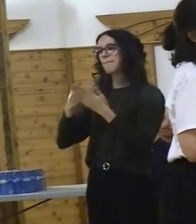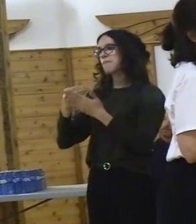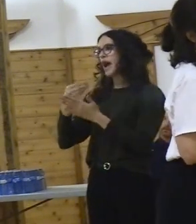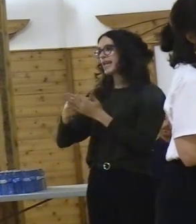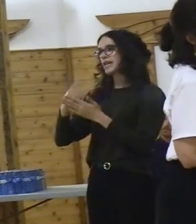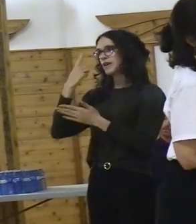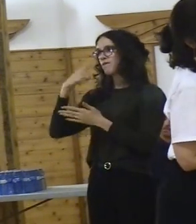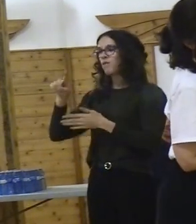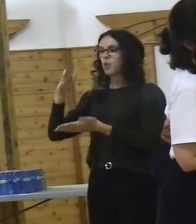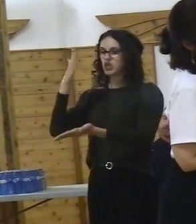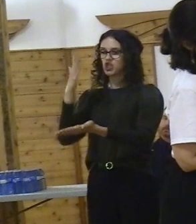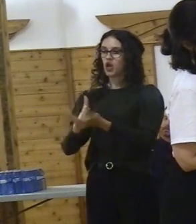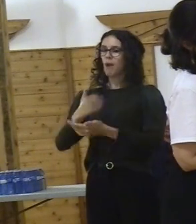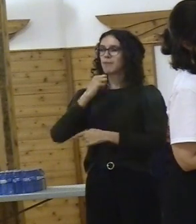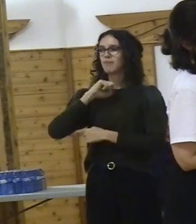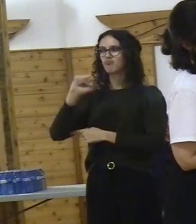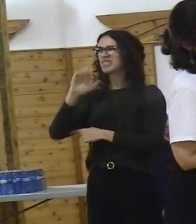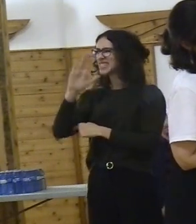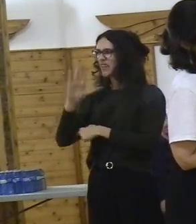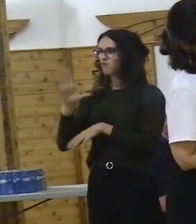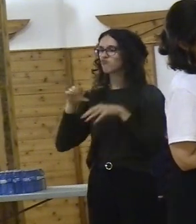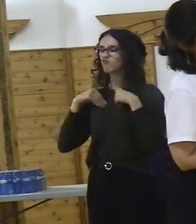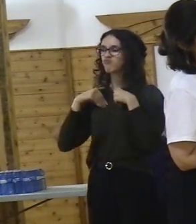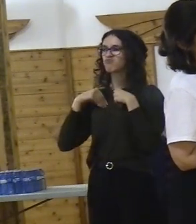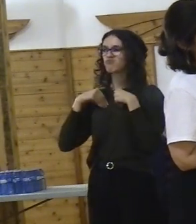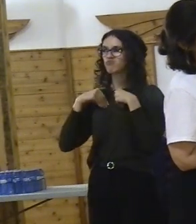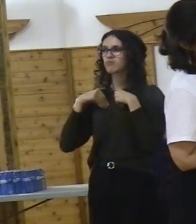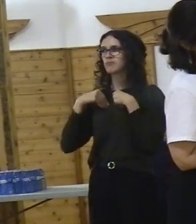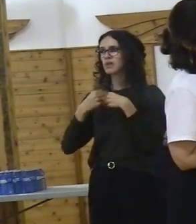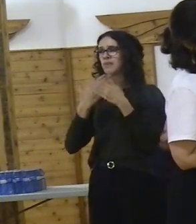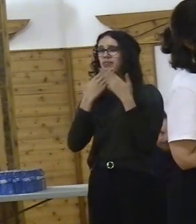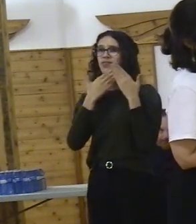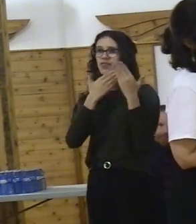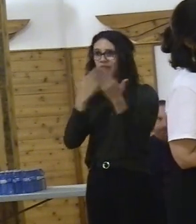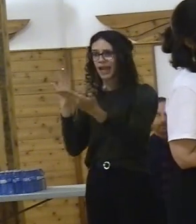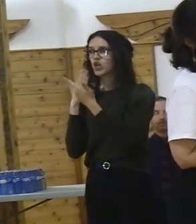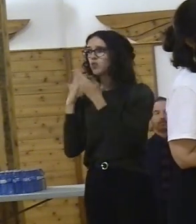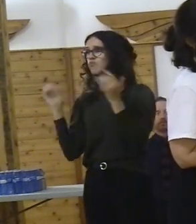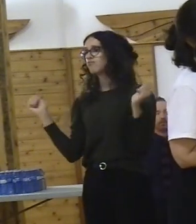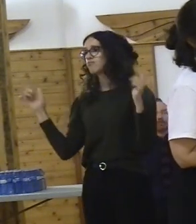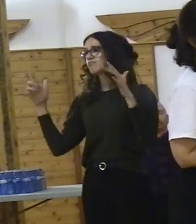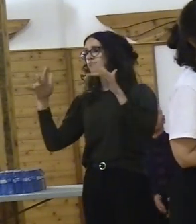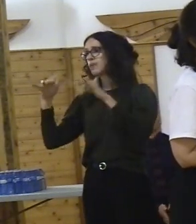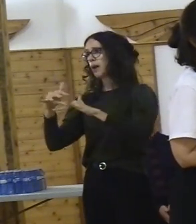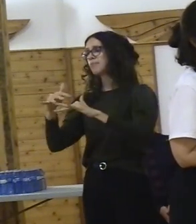Thank you for coming here and listening to our stories.